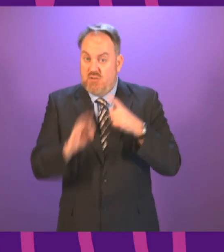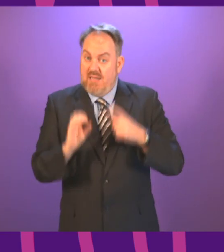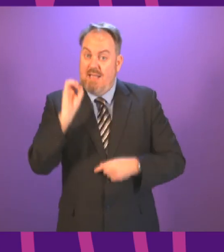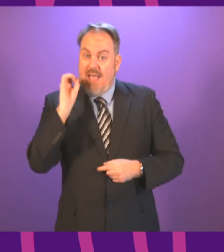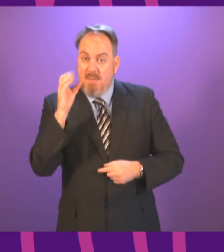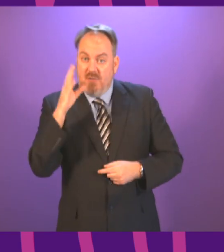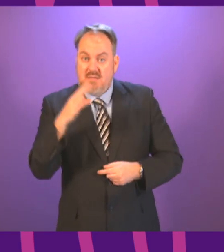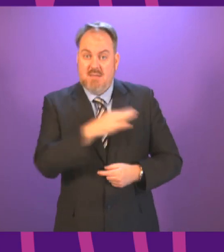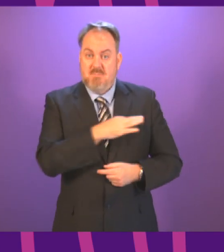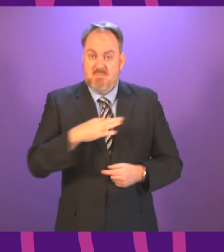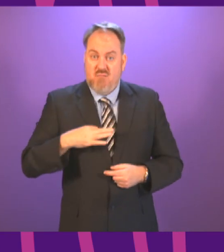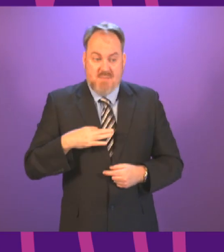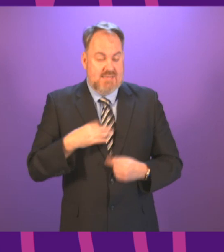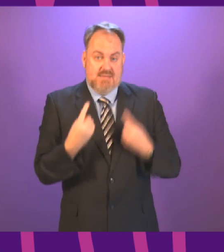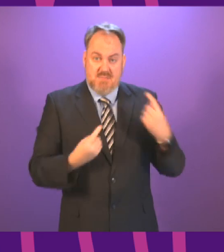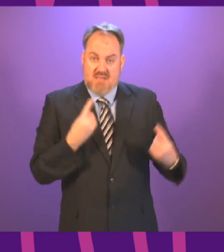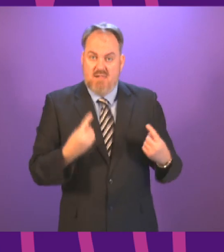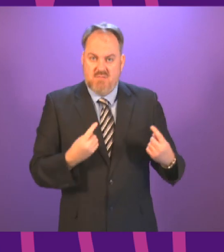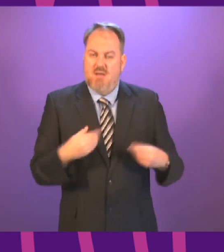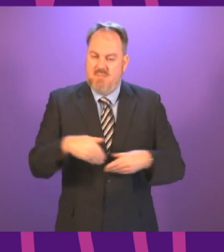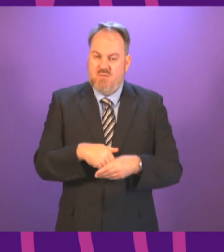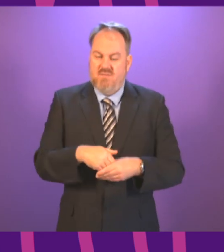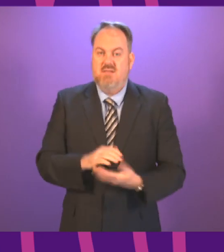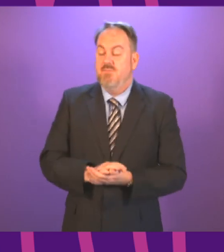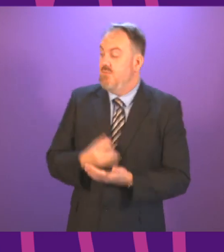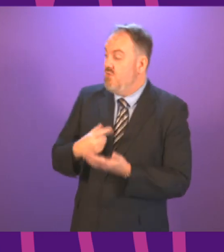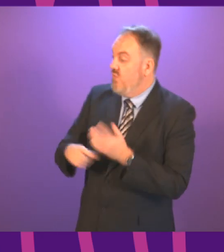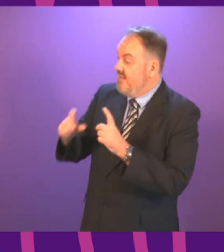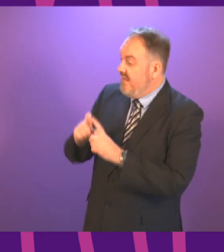do so. Ambulance workers and paramedics will very much be part of that consideration.